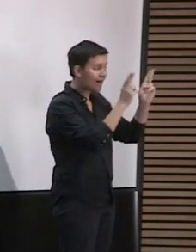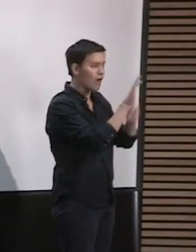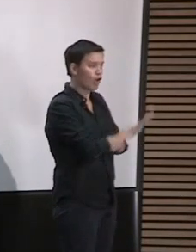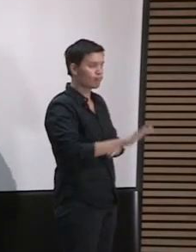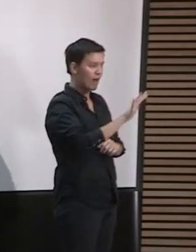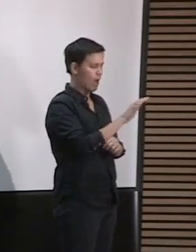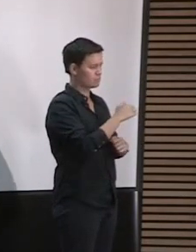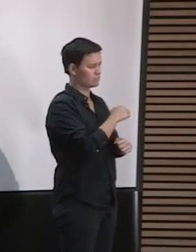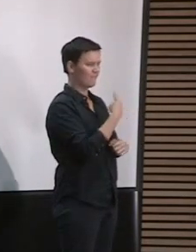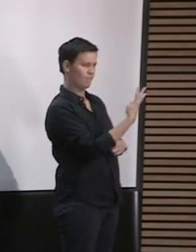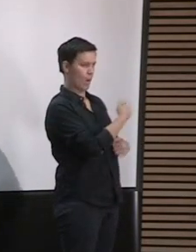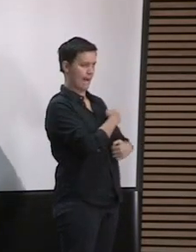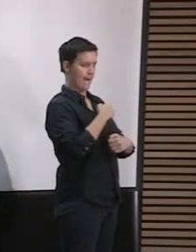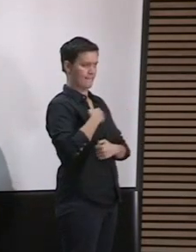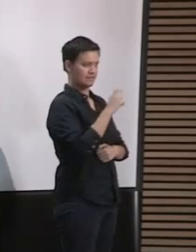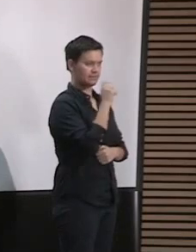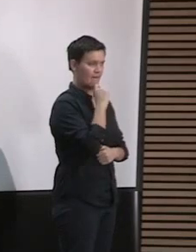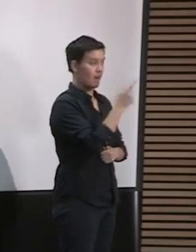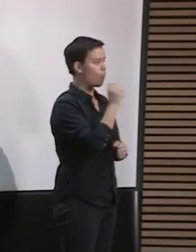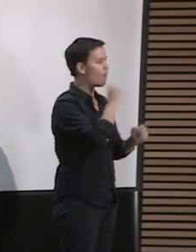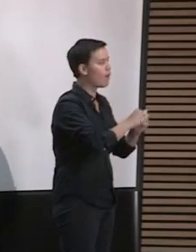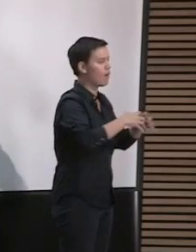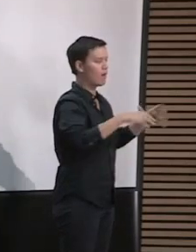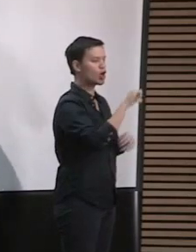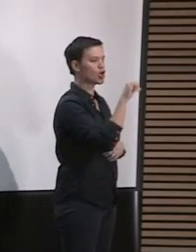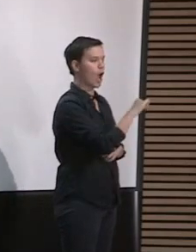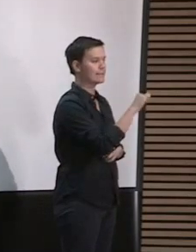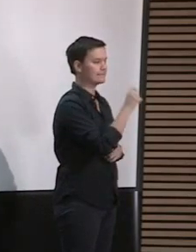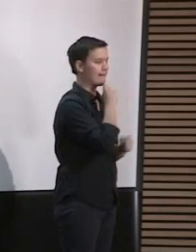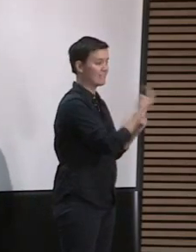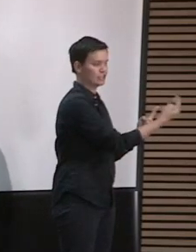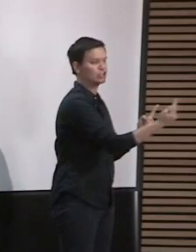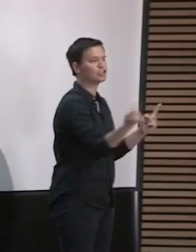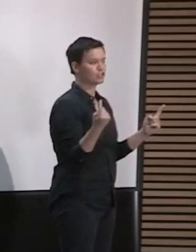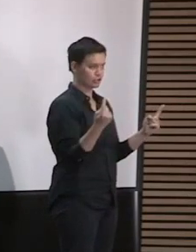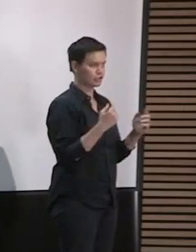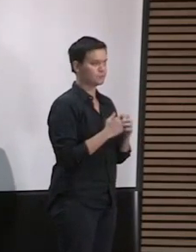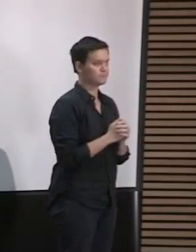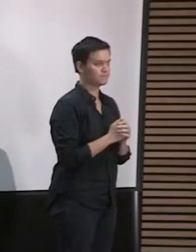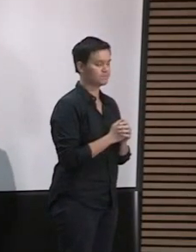Force personnel increased to 19 per facility. And also see